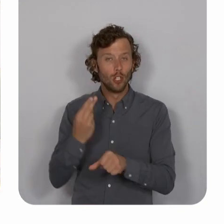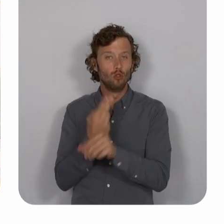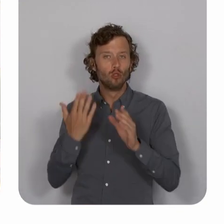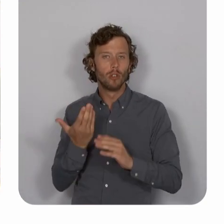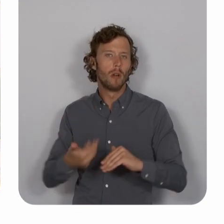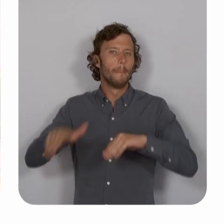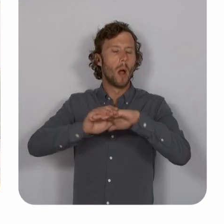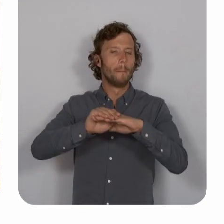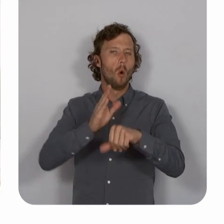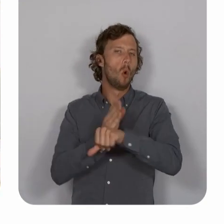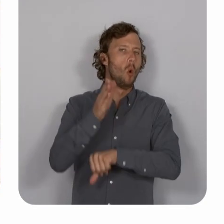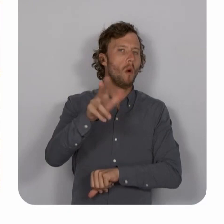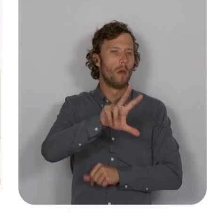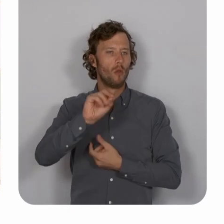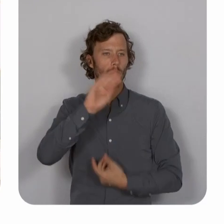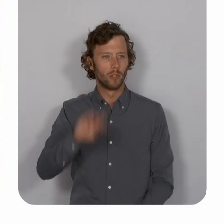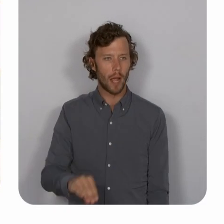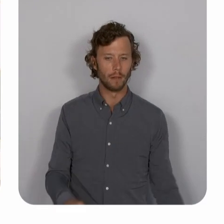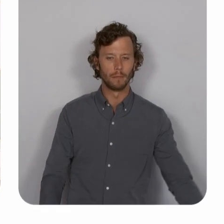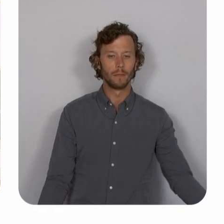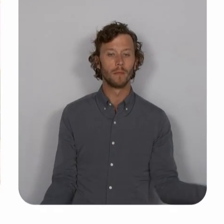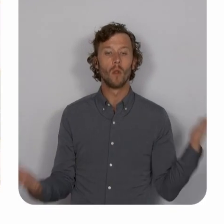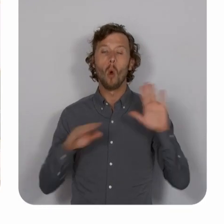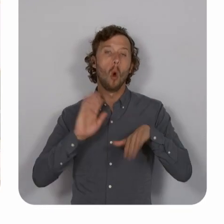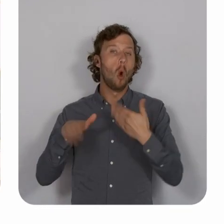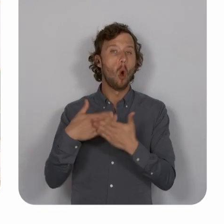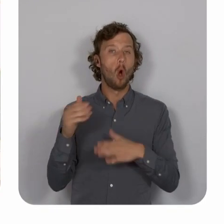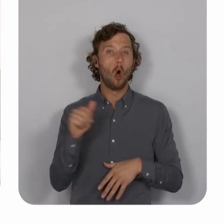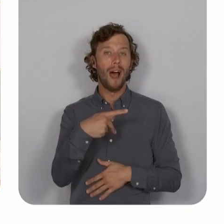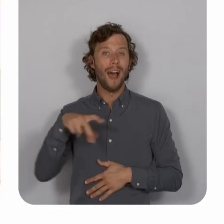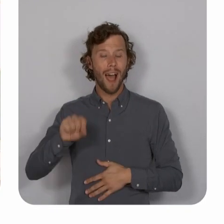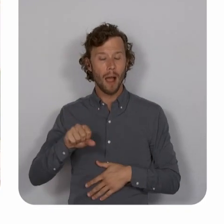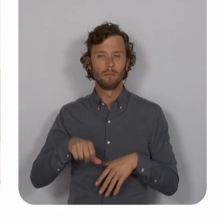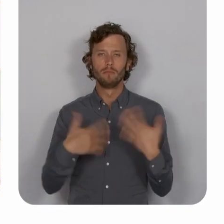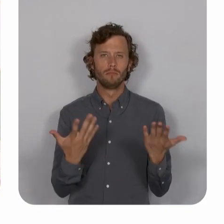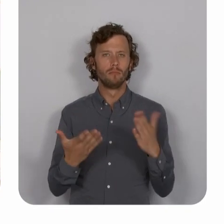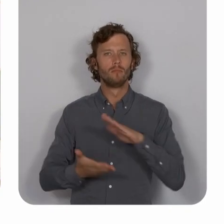All of these applications are powered by Presence Platform’s